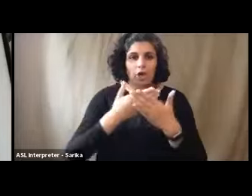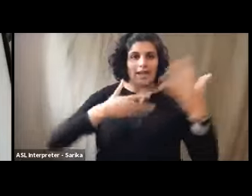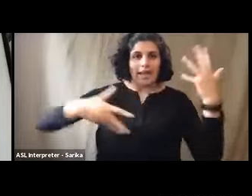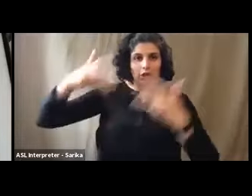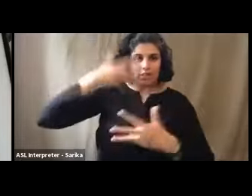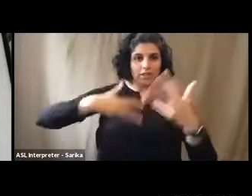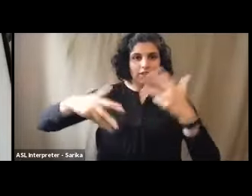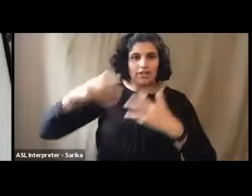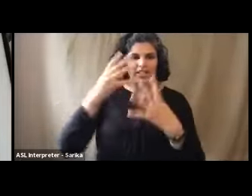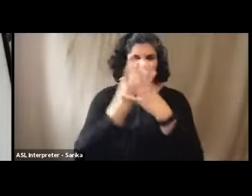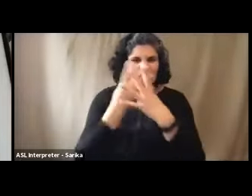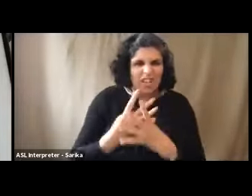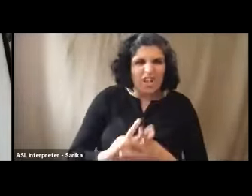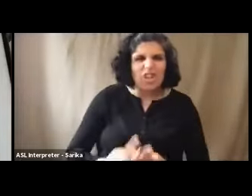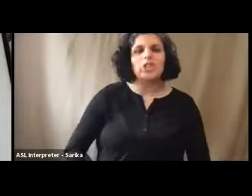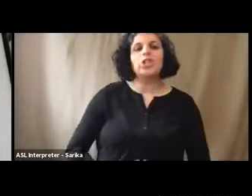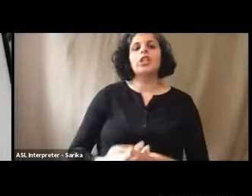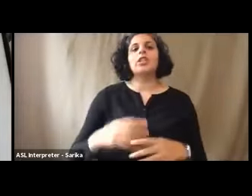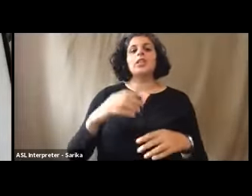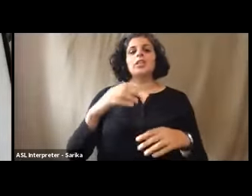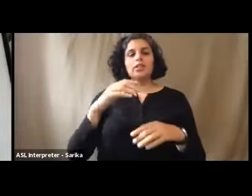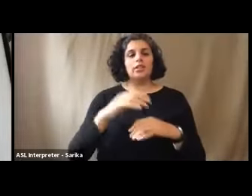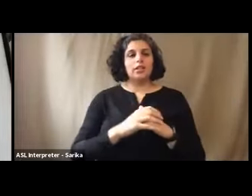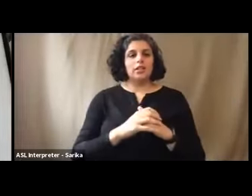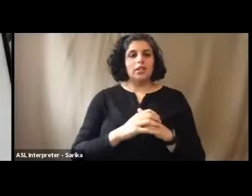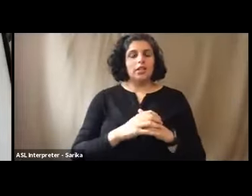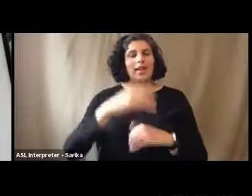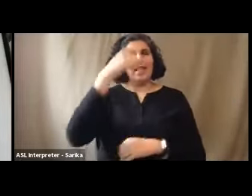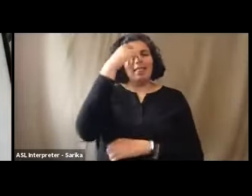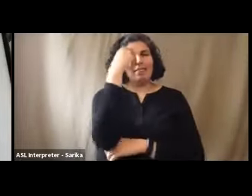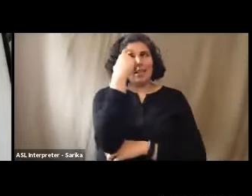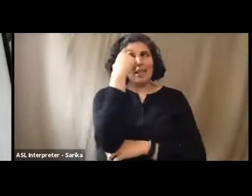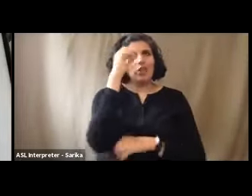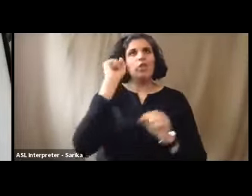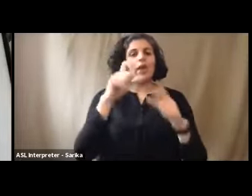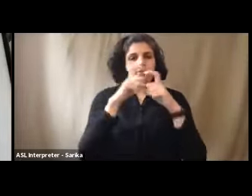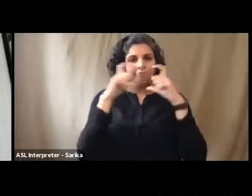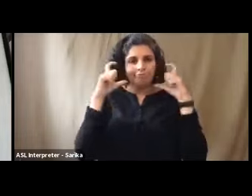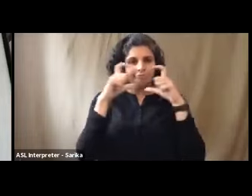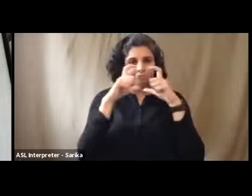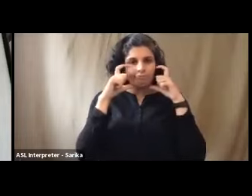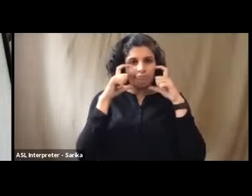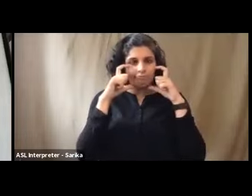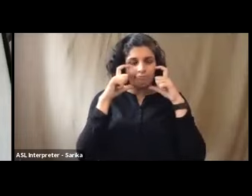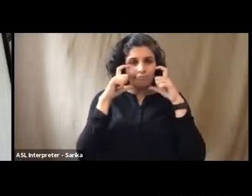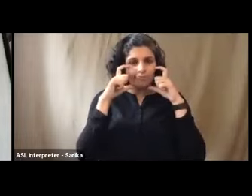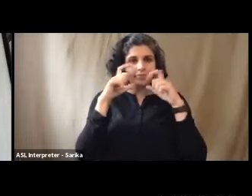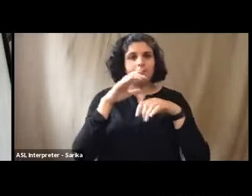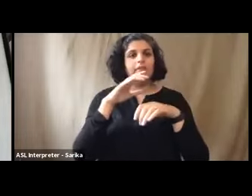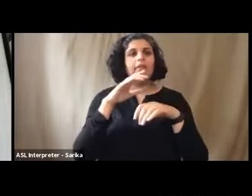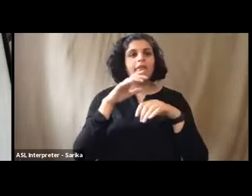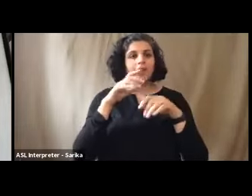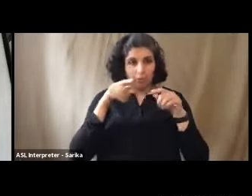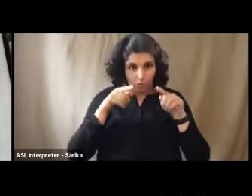So I believe you can wear face masks and face shields on the plane just to be safe, but